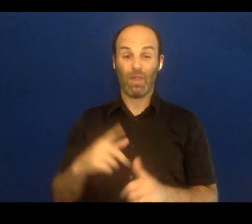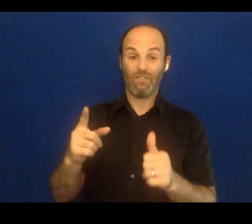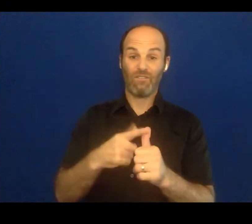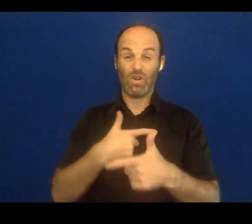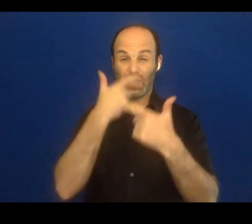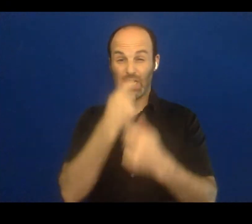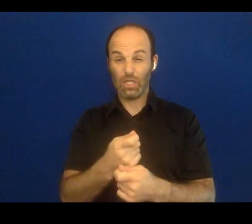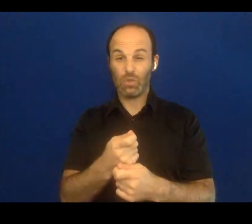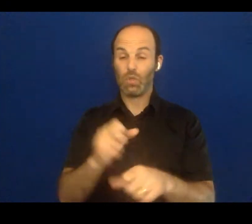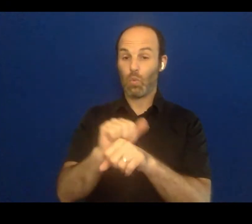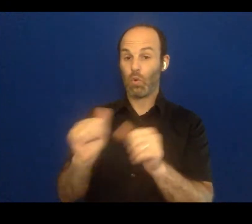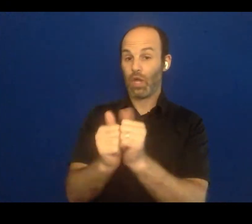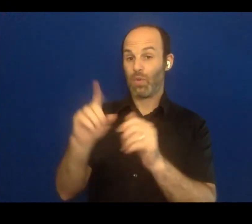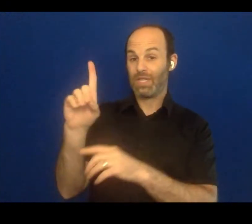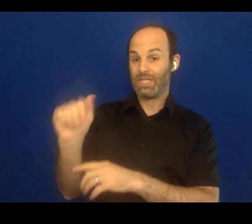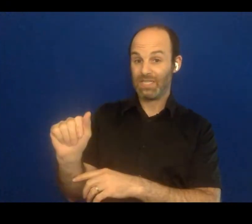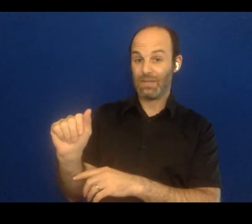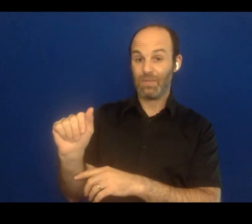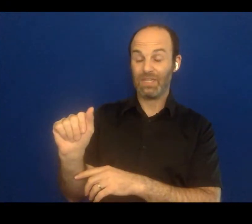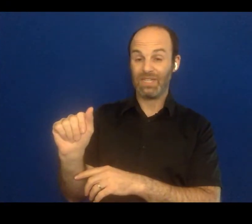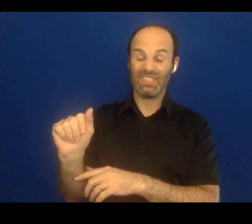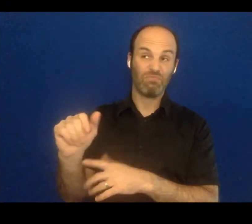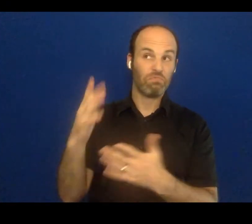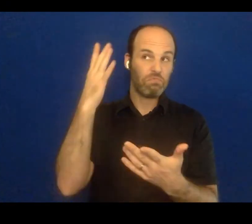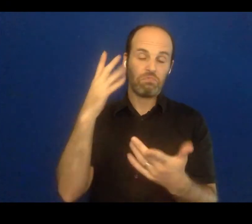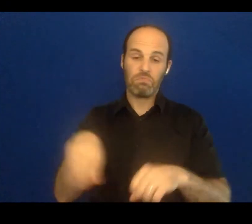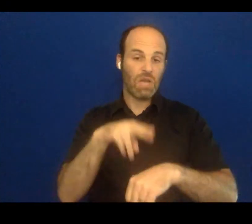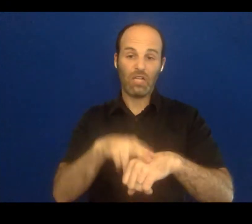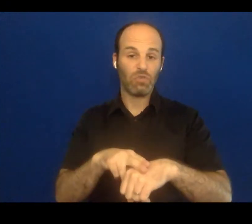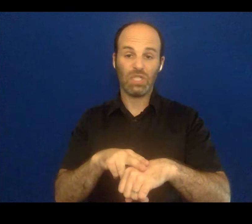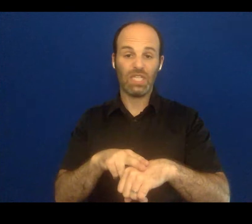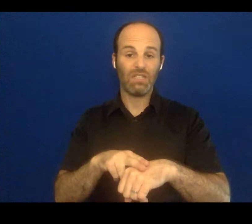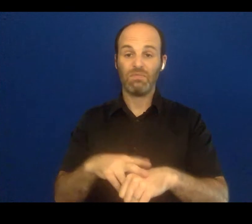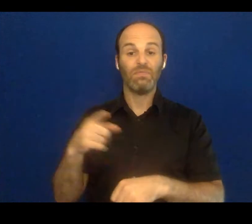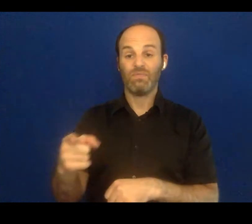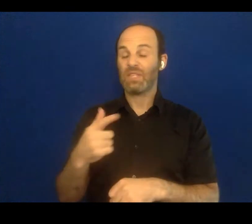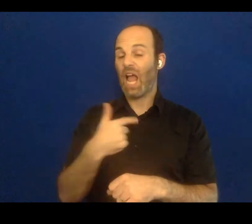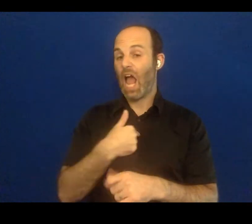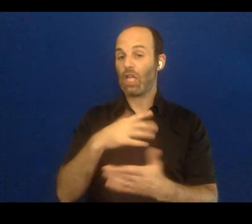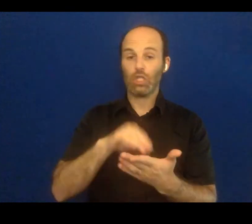WORKING IN THE DISABILITY SPACE JUST KIND OF NATURALLY AS I STARTED LEARN MORE ABOUT HOW